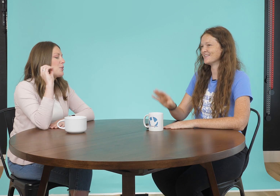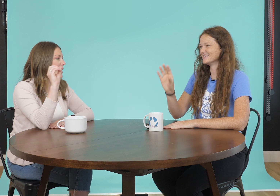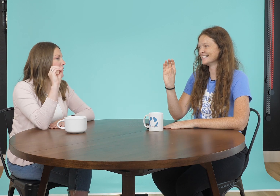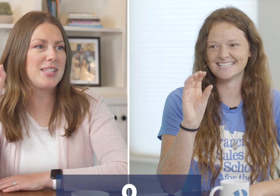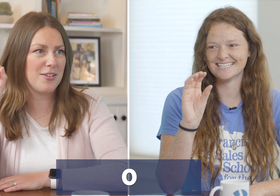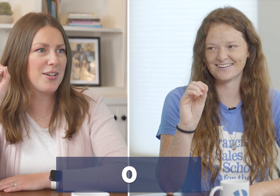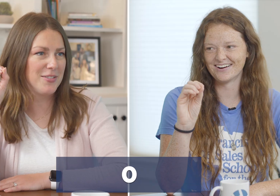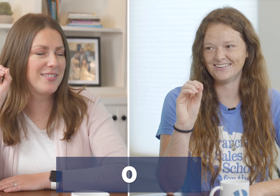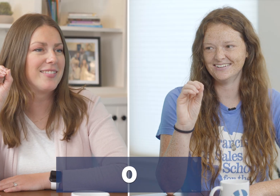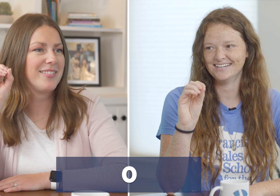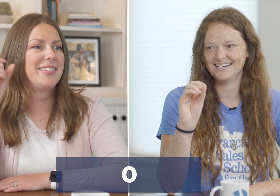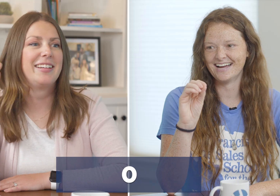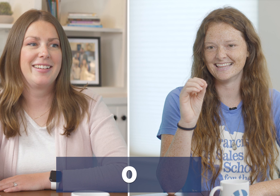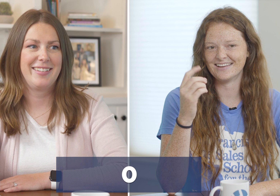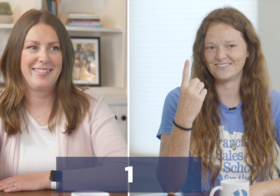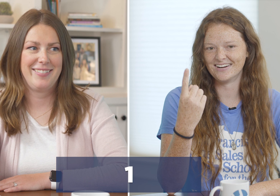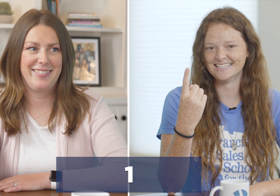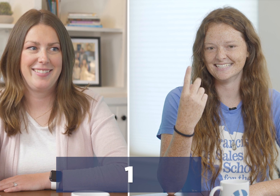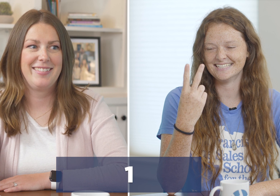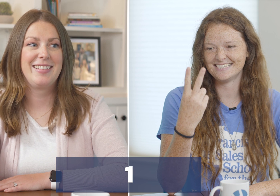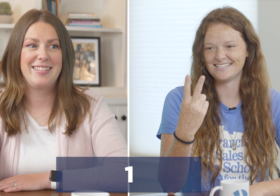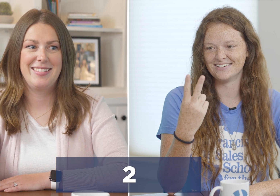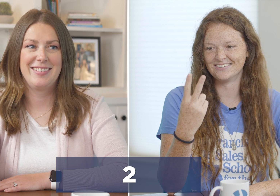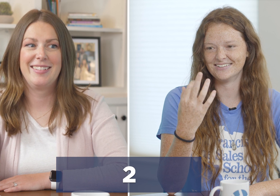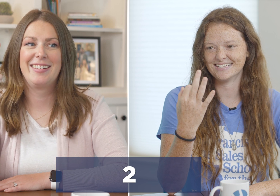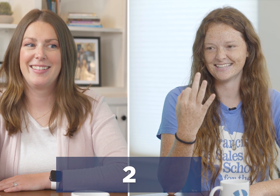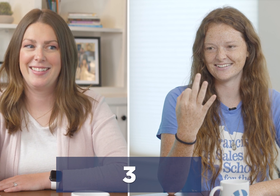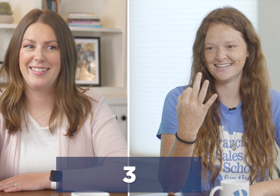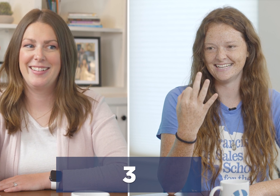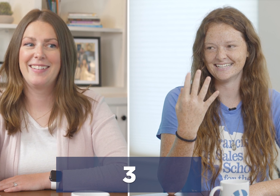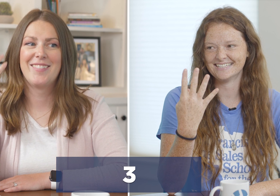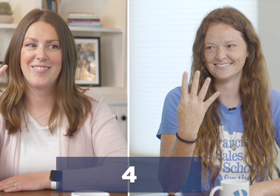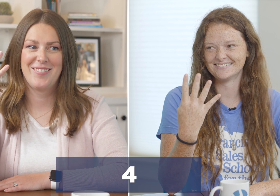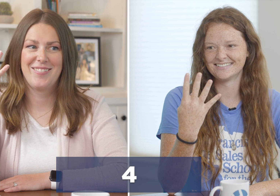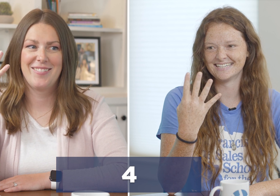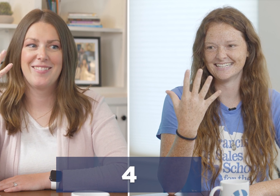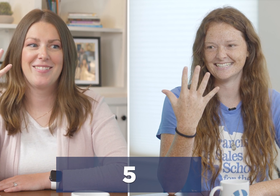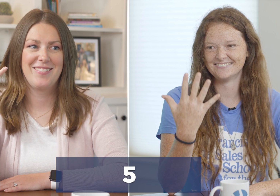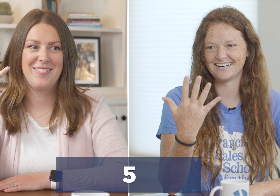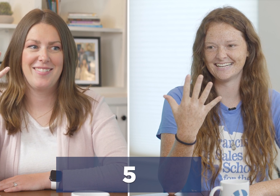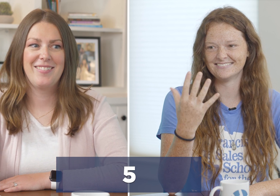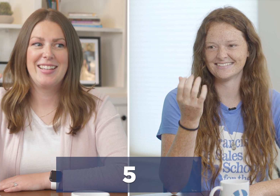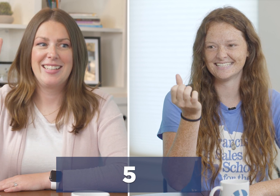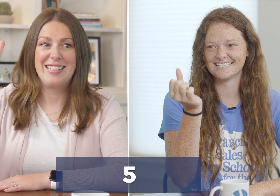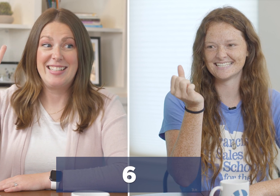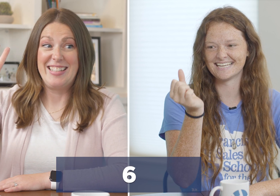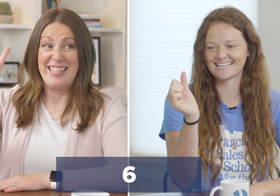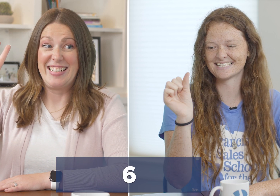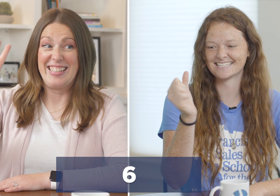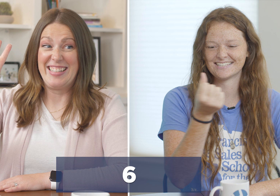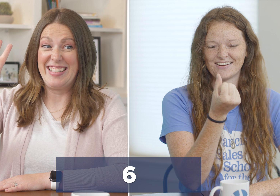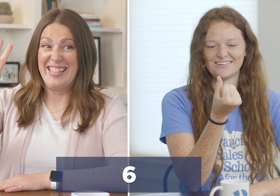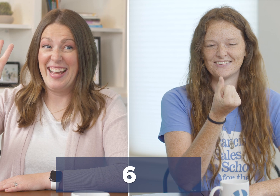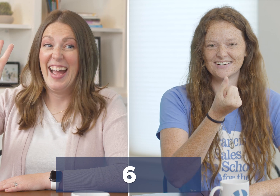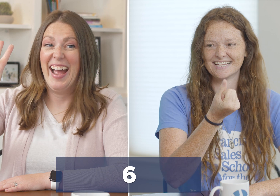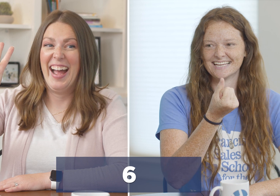So we have zero zero and then one, two, three, four, five, six. So I don't know whether